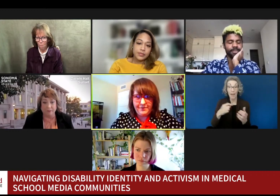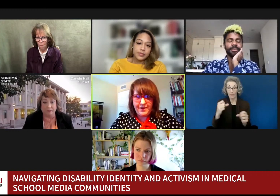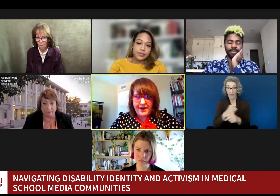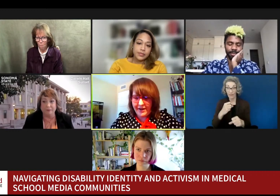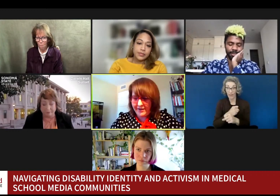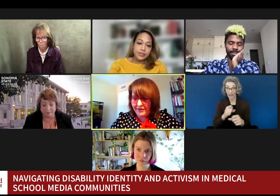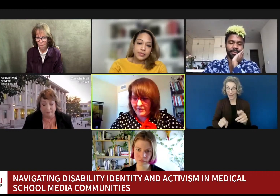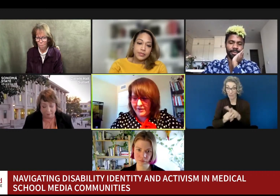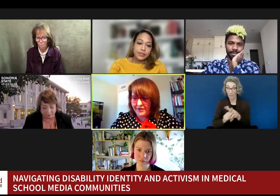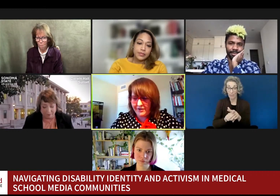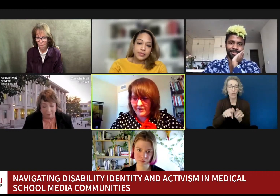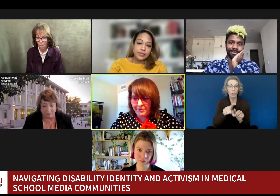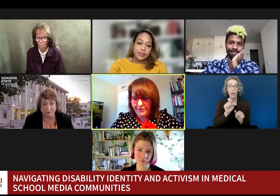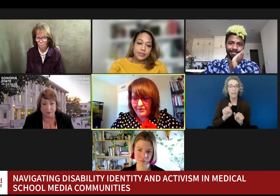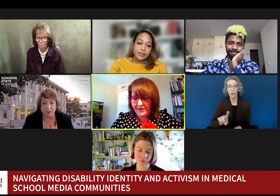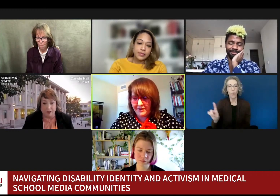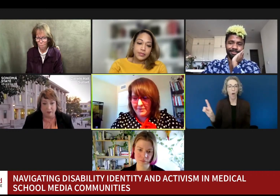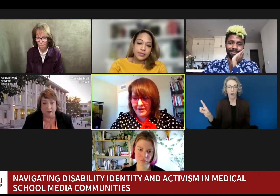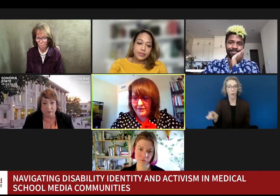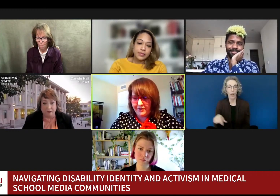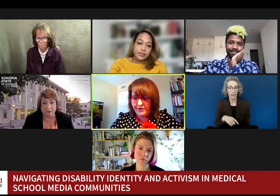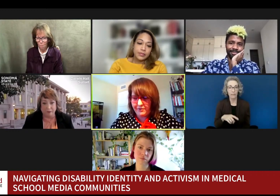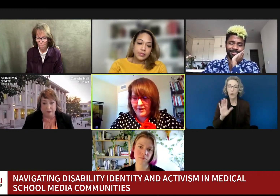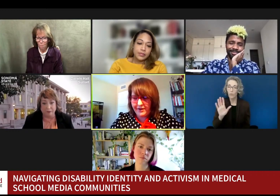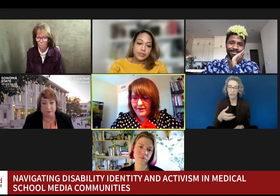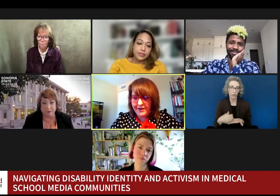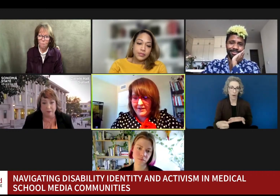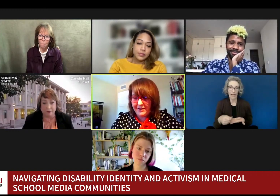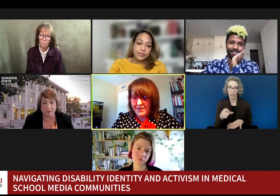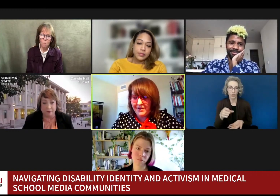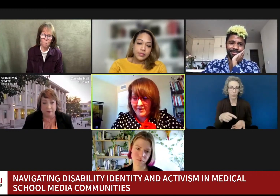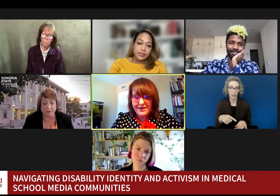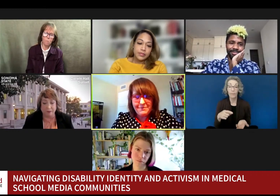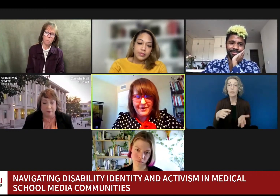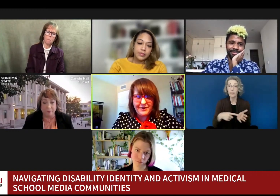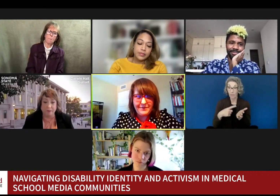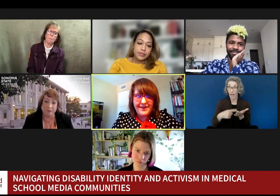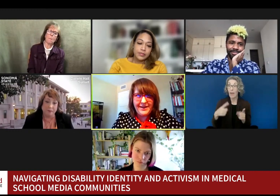I've had situations before as a medical student where something really